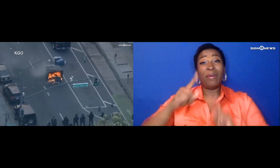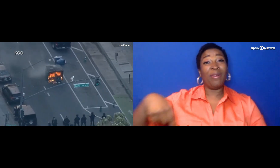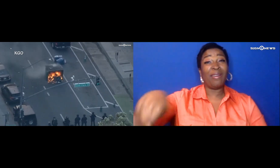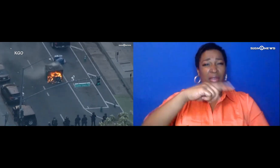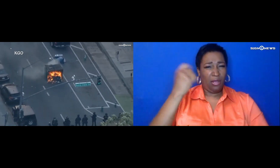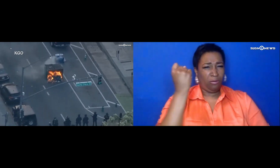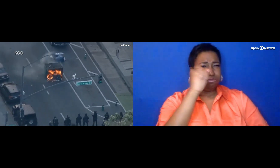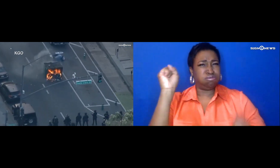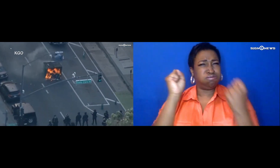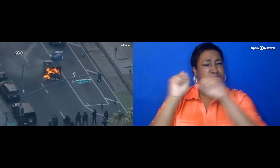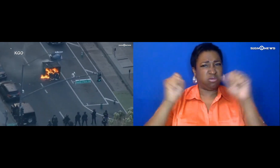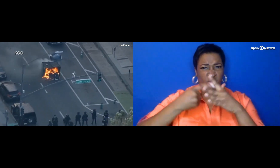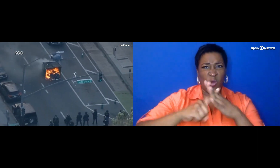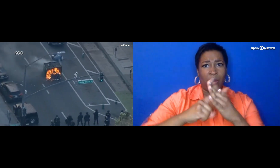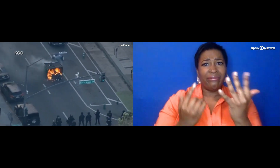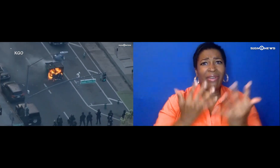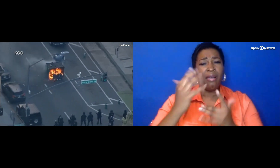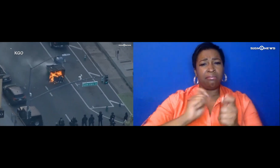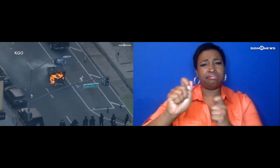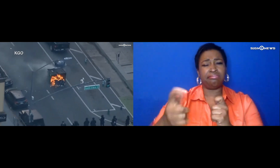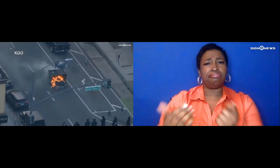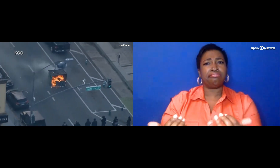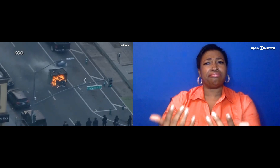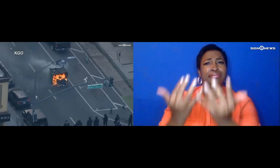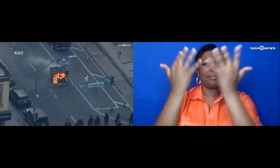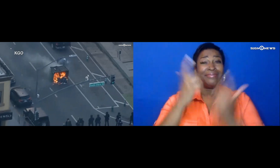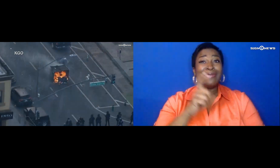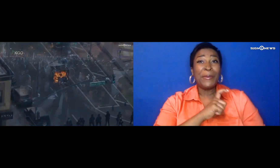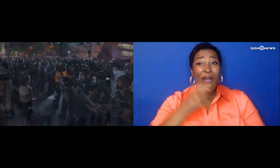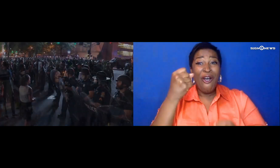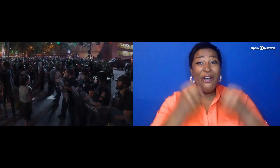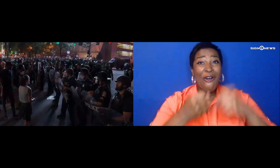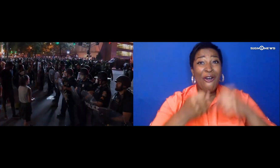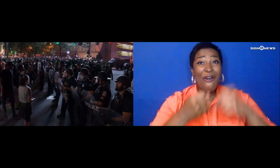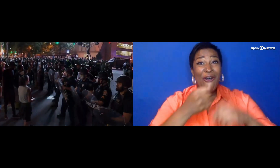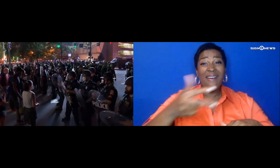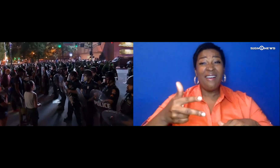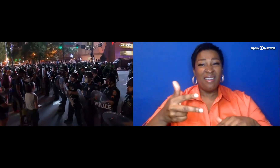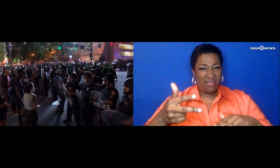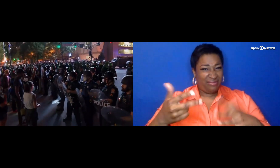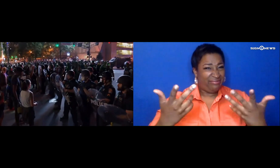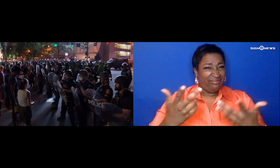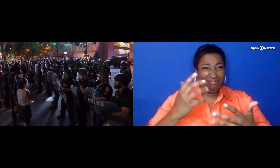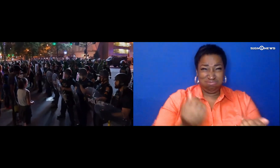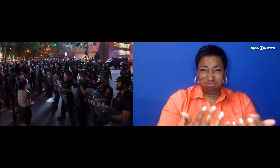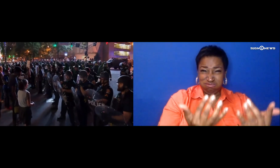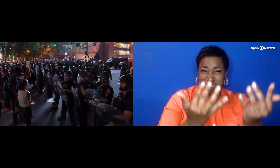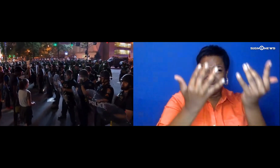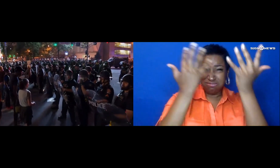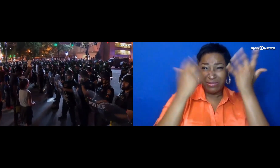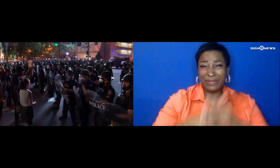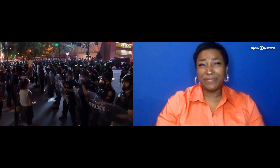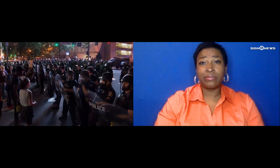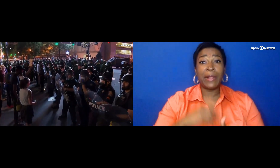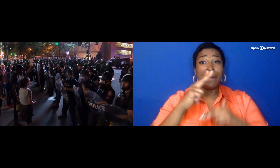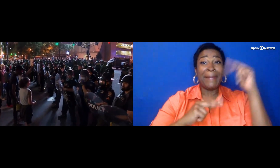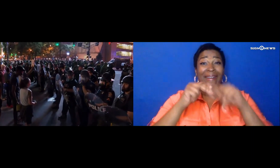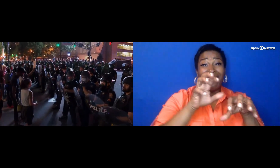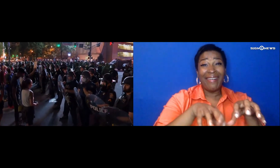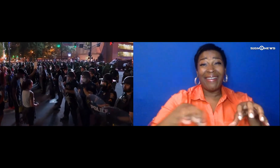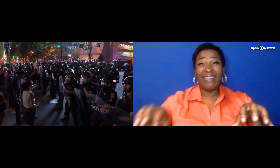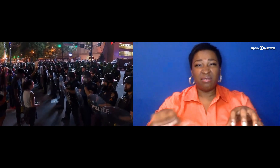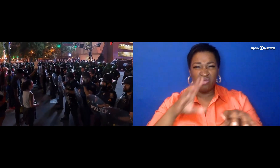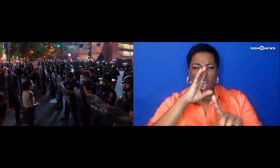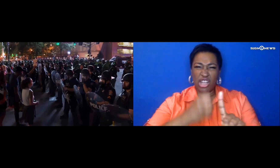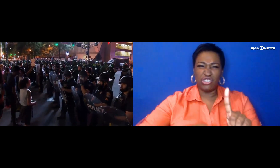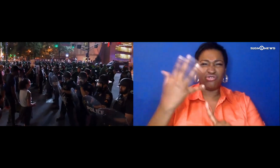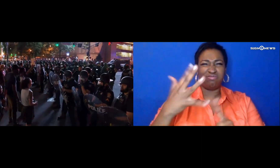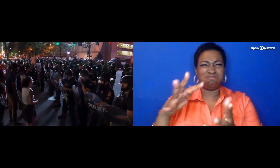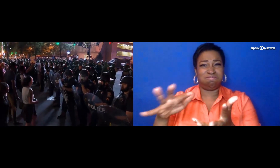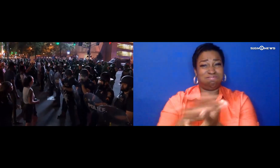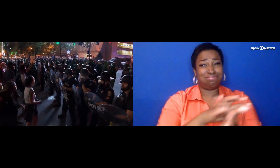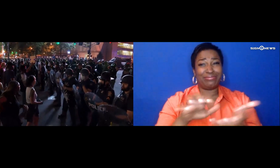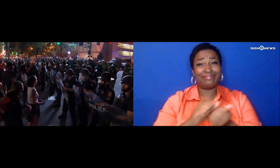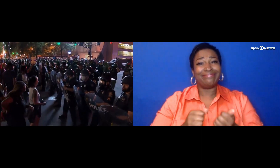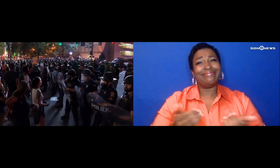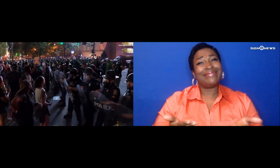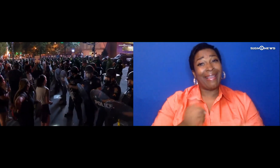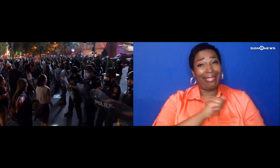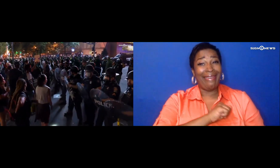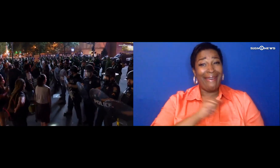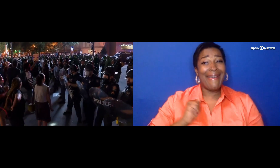Other protesters are starting fires, destroying police cars and buildings.